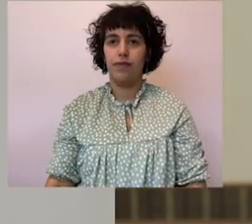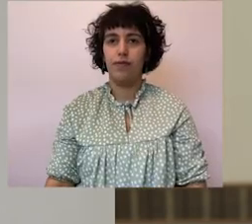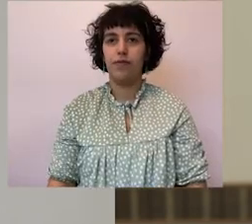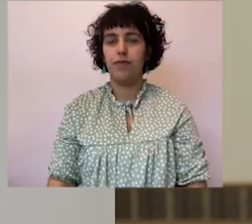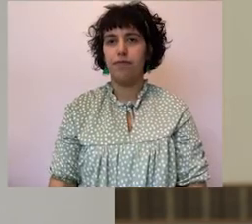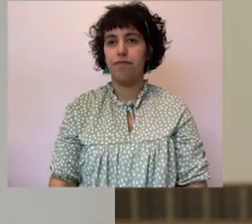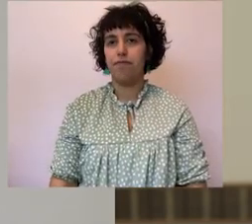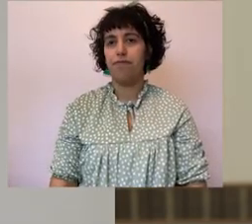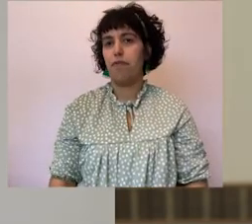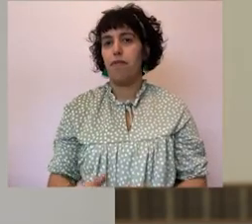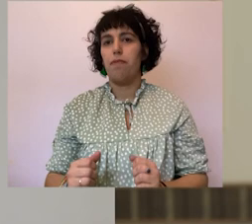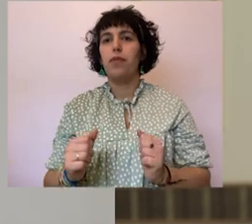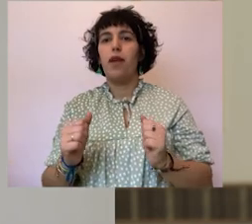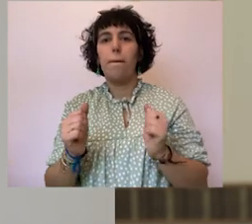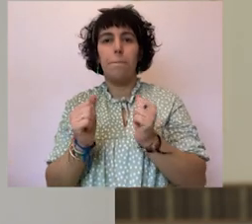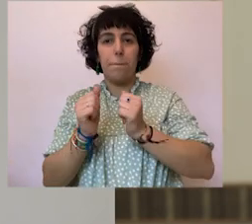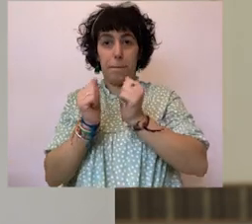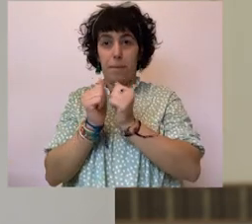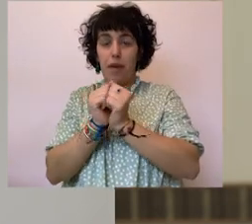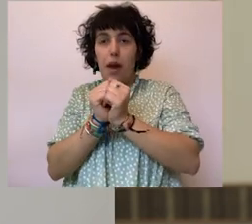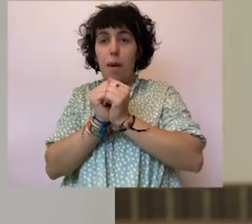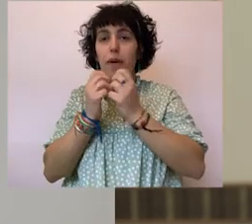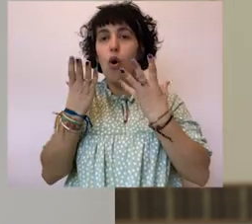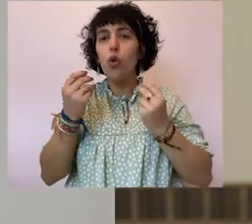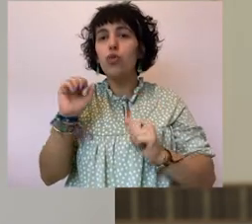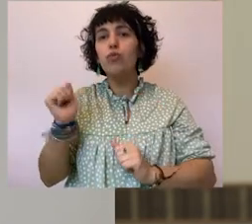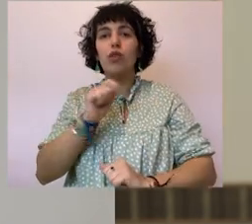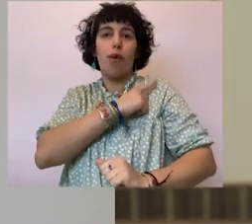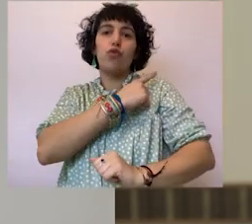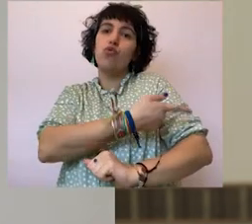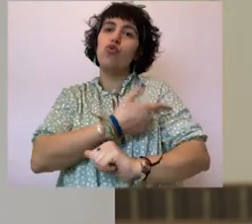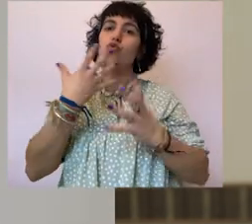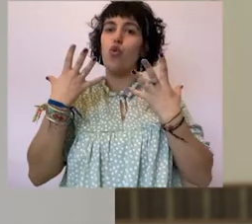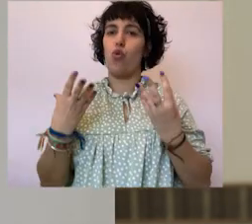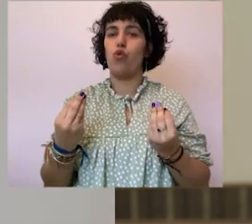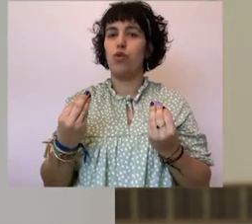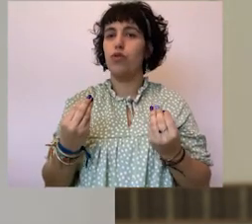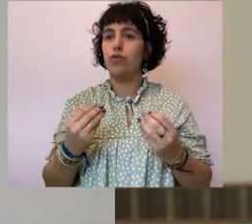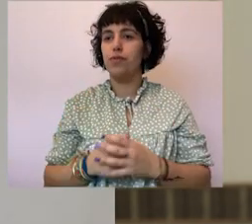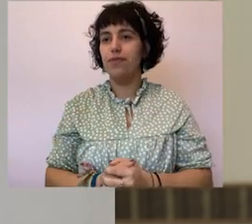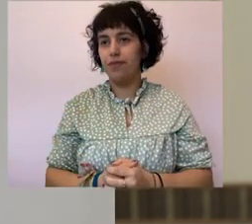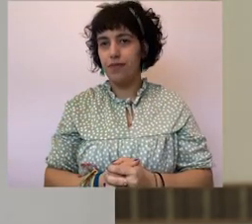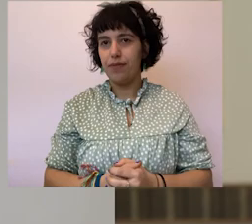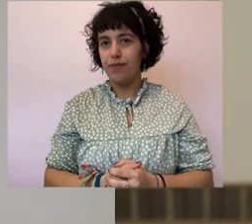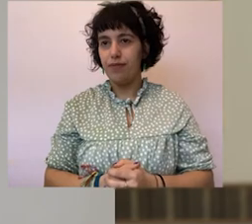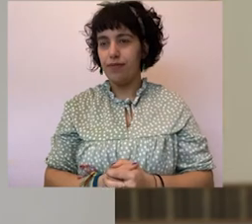Like, they see each other and become stronger. Actually us too. It's about seeing each other and living stronger.